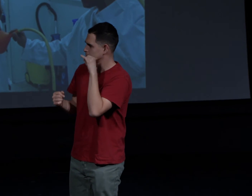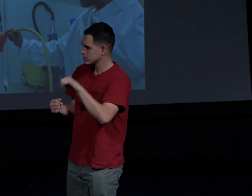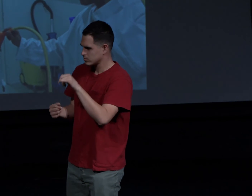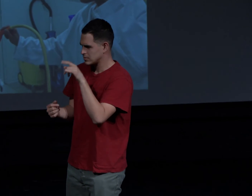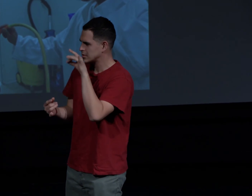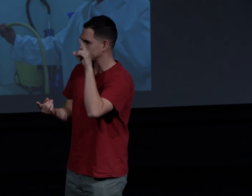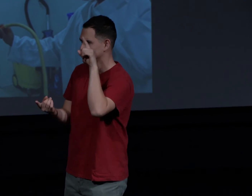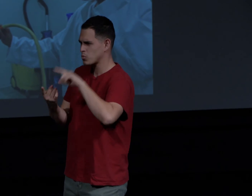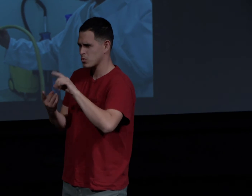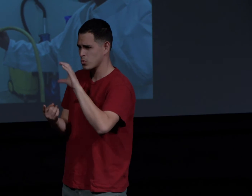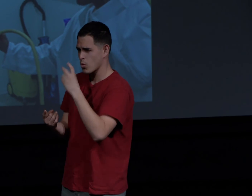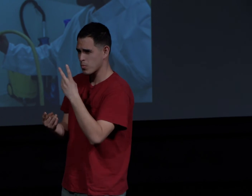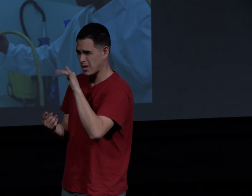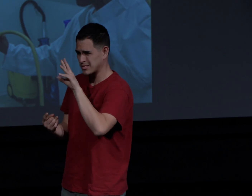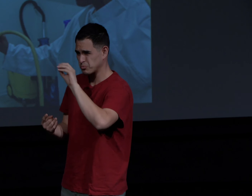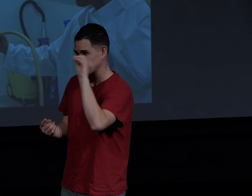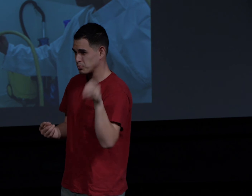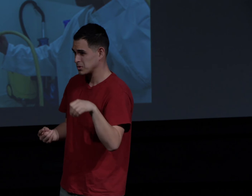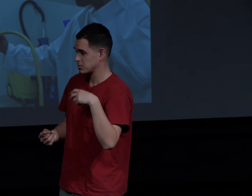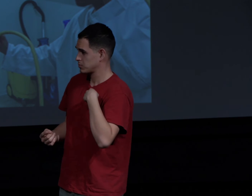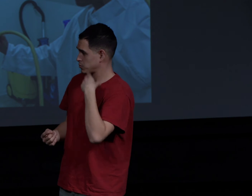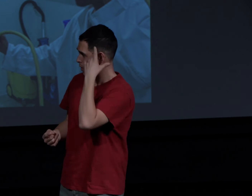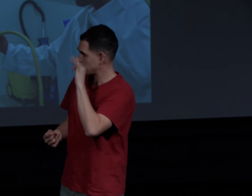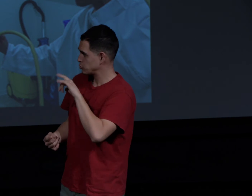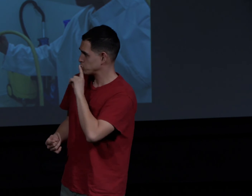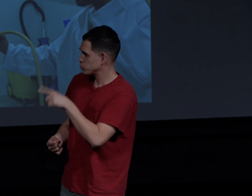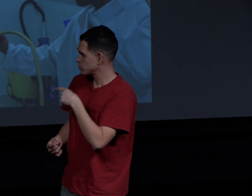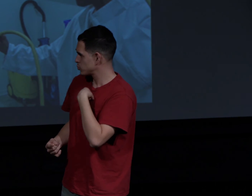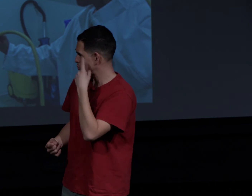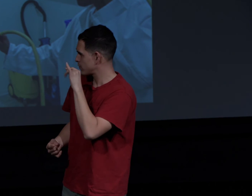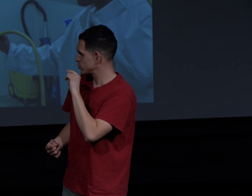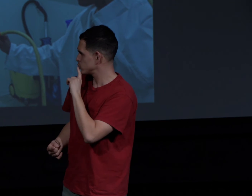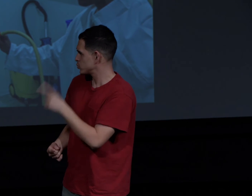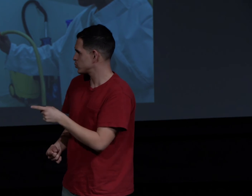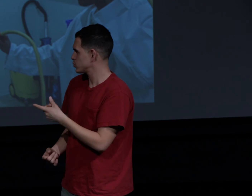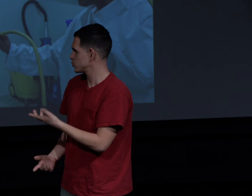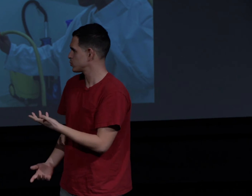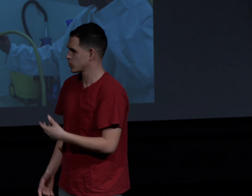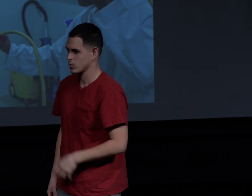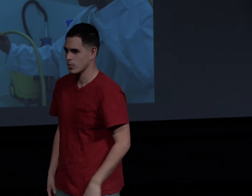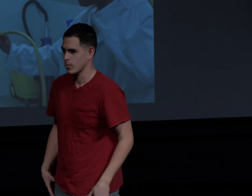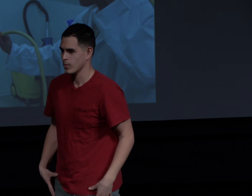So the Exxon commercial during the Super Bowl, they were talking about a 60% reduction